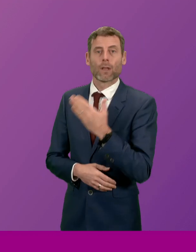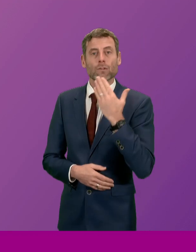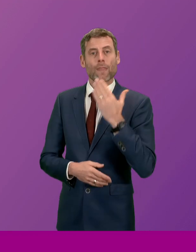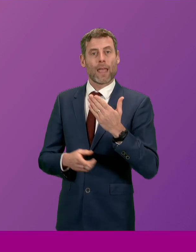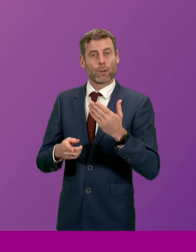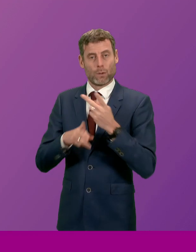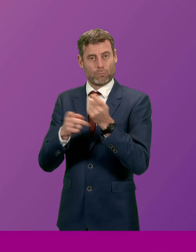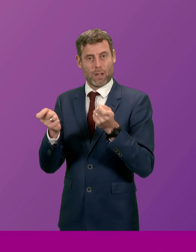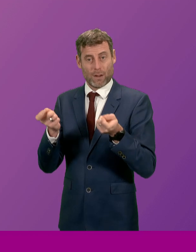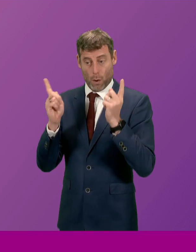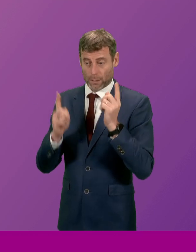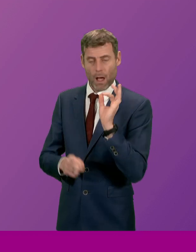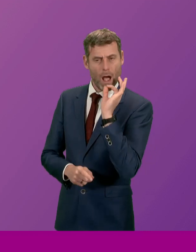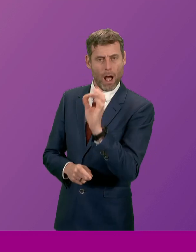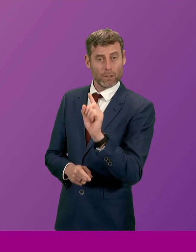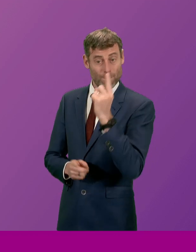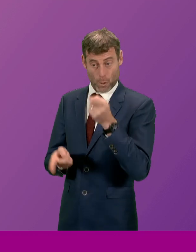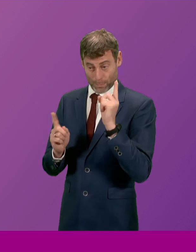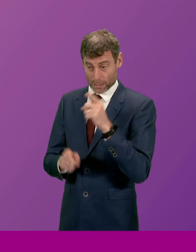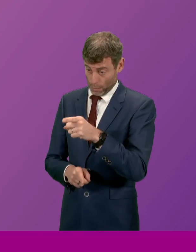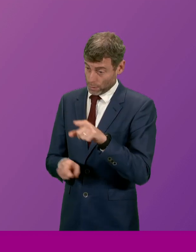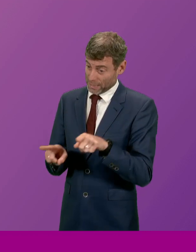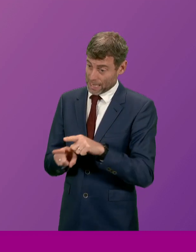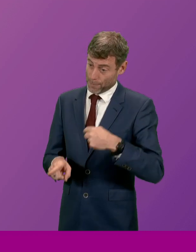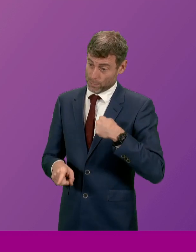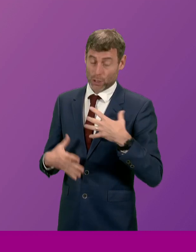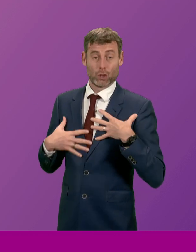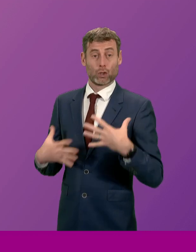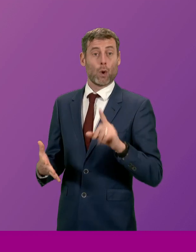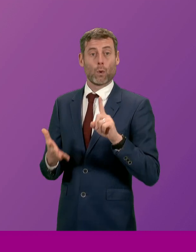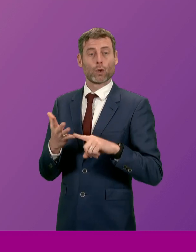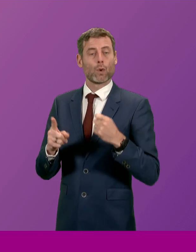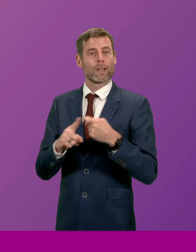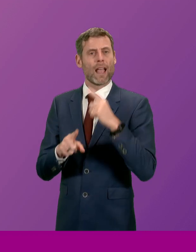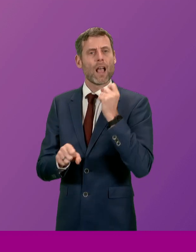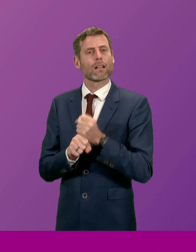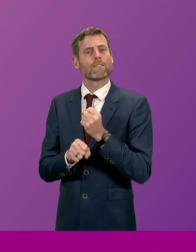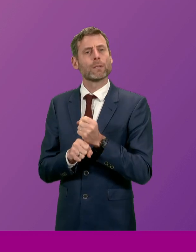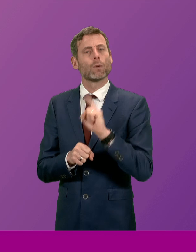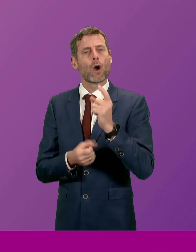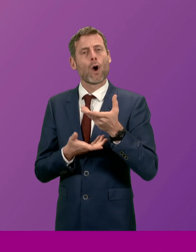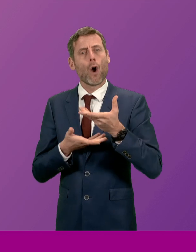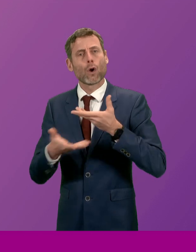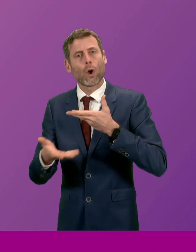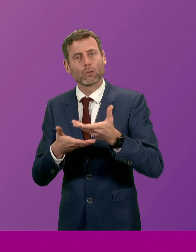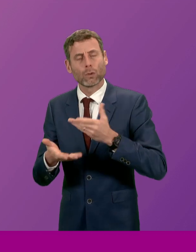Does the First Minister share my disbelief and outrage regarding the United Kingdom Government consulting on giving English whisky a geographical